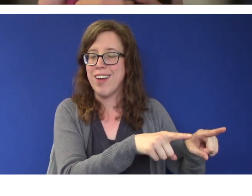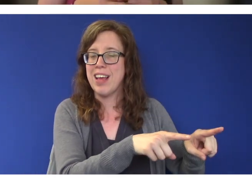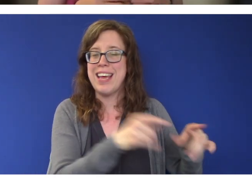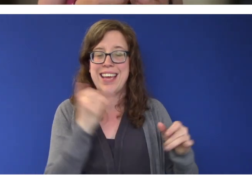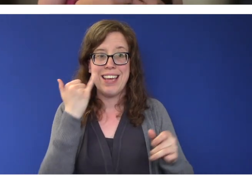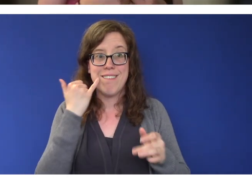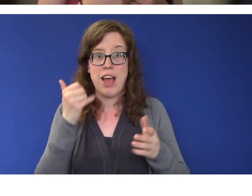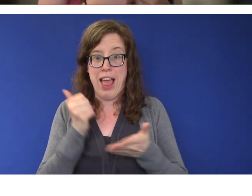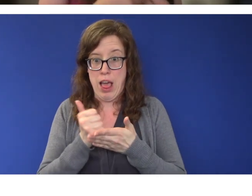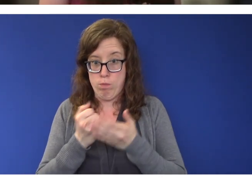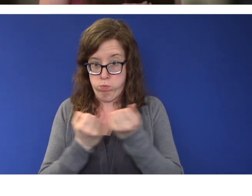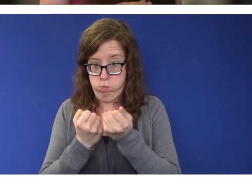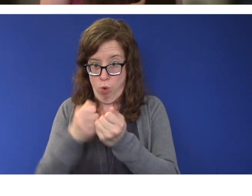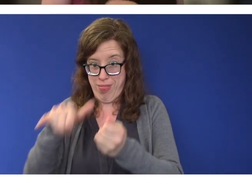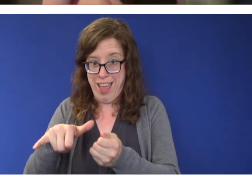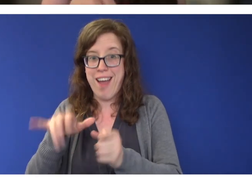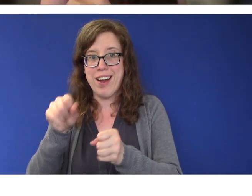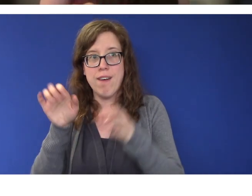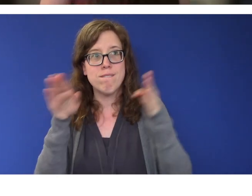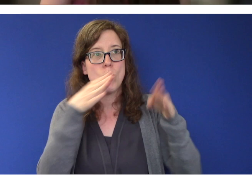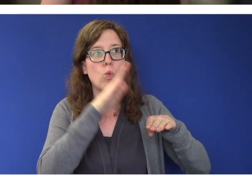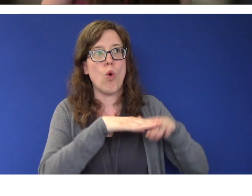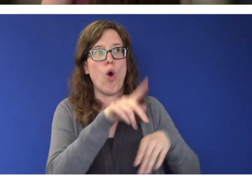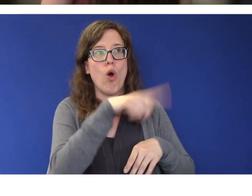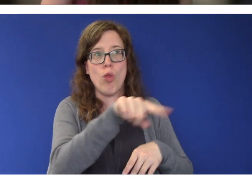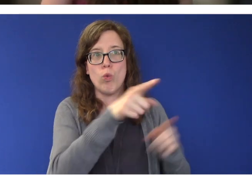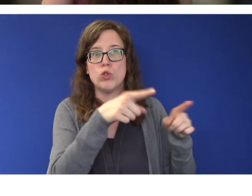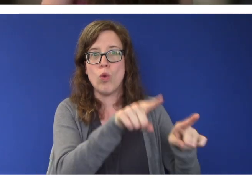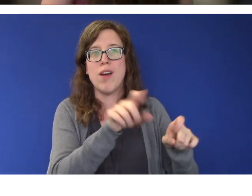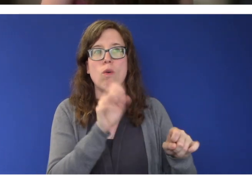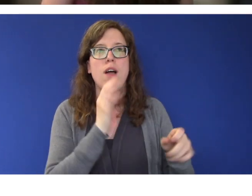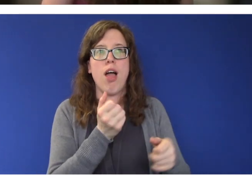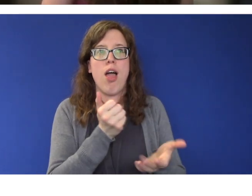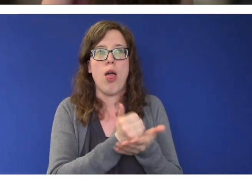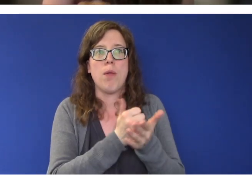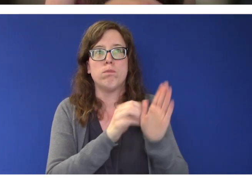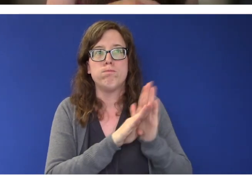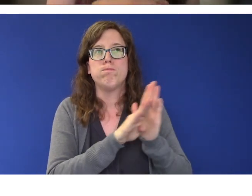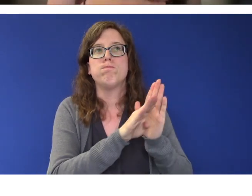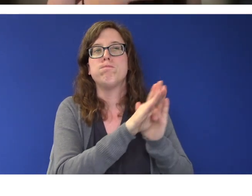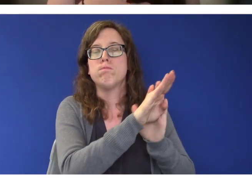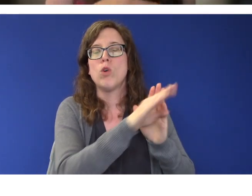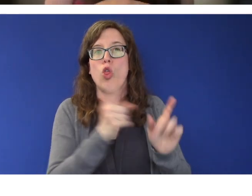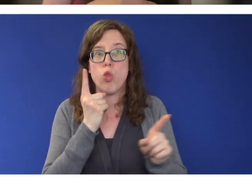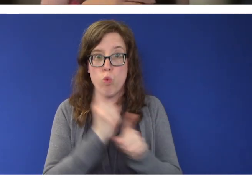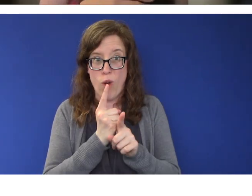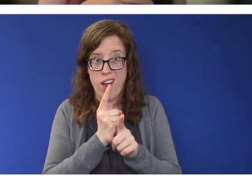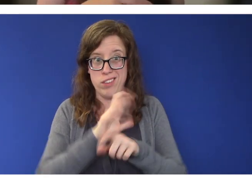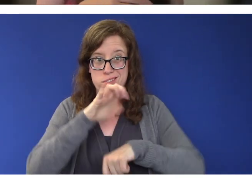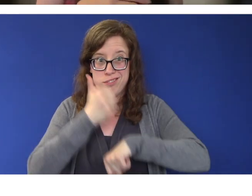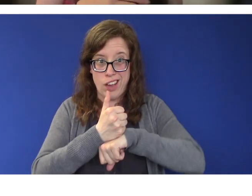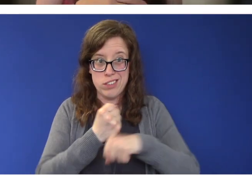allow that child to work to his or her potential. You will see that with that right support in place